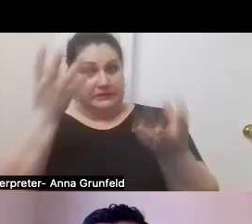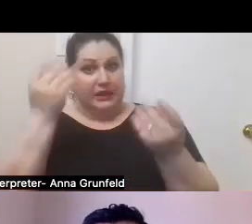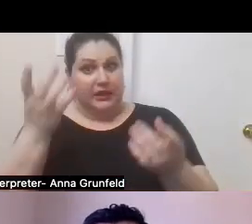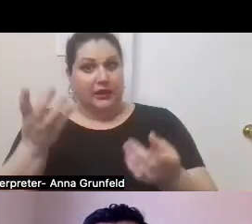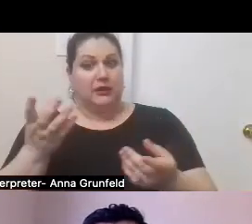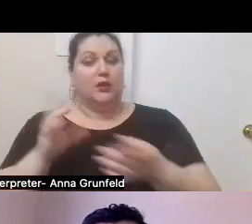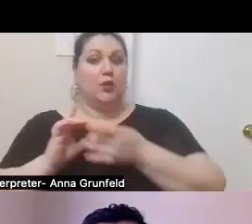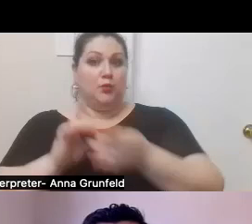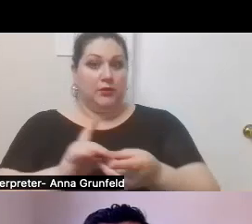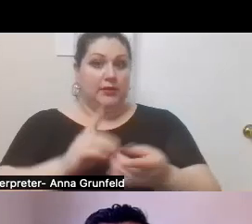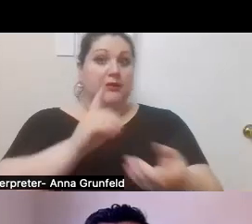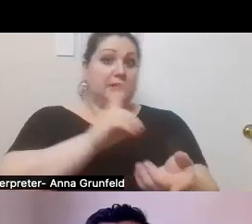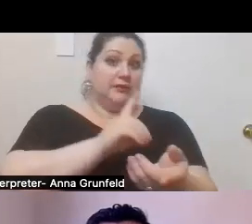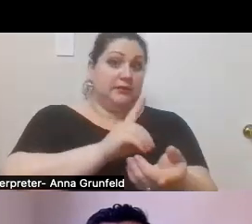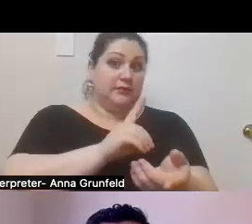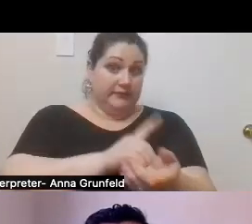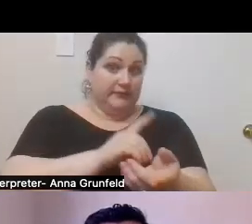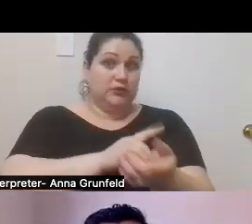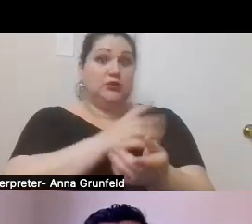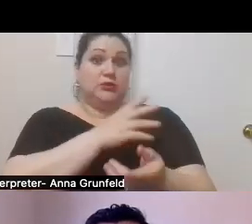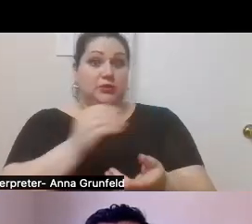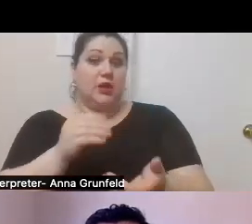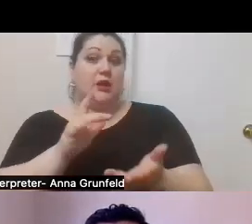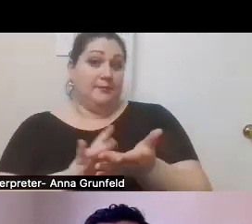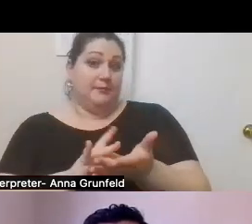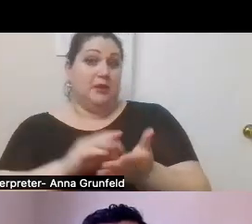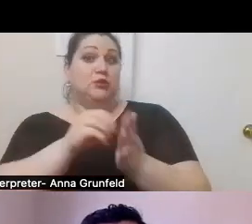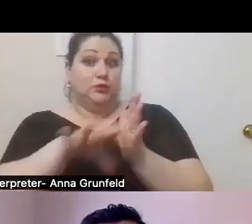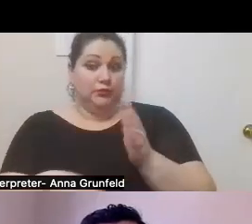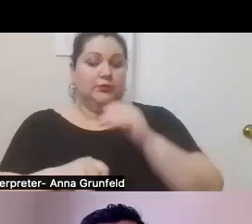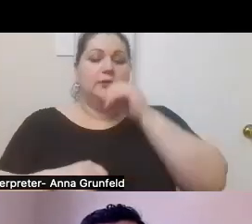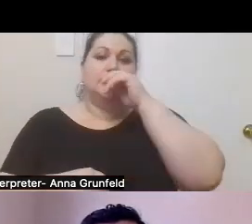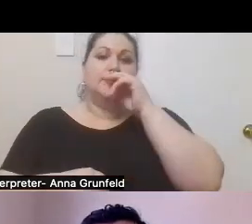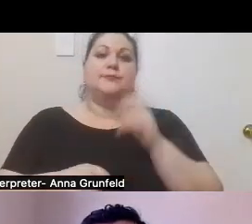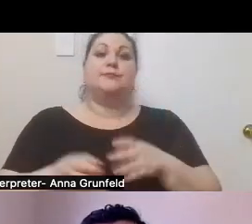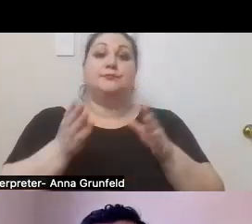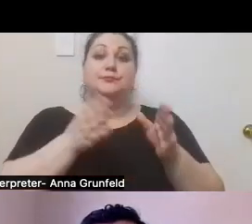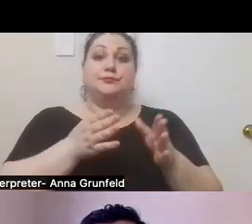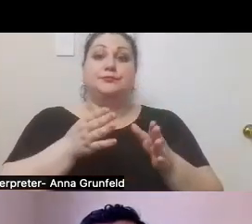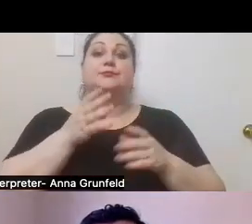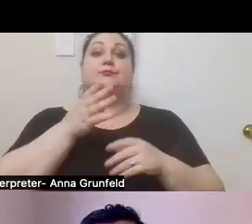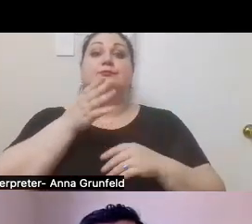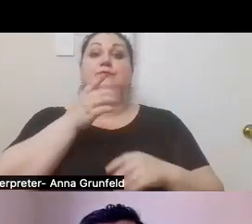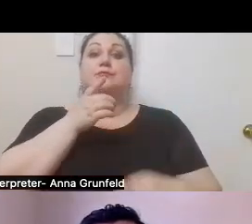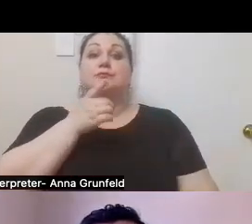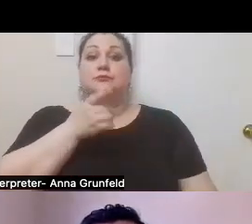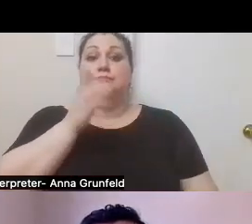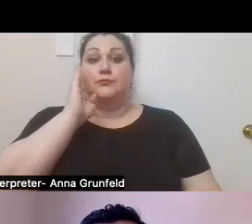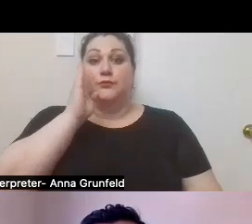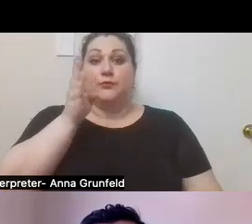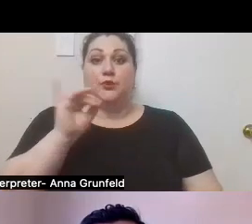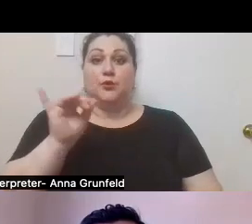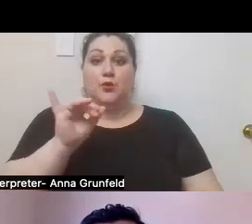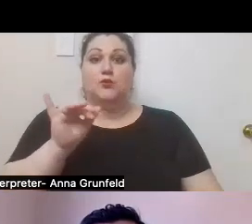Next, she'll go over some background information on. On physicians with disabilities.